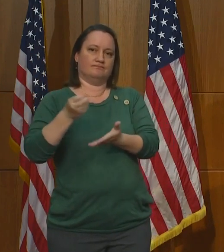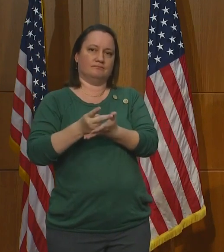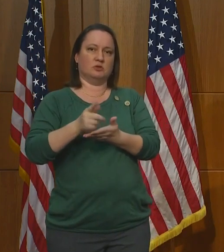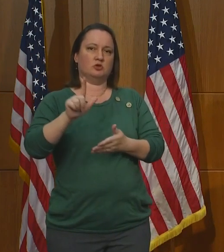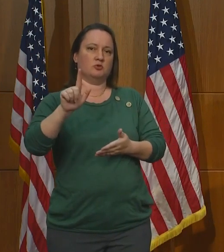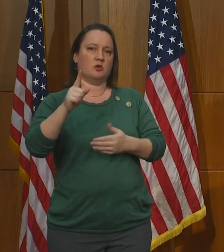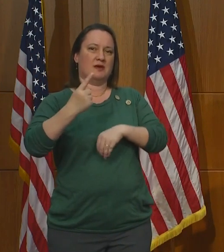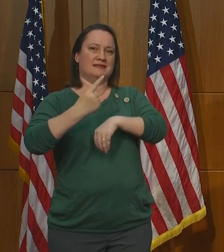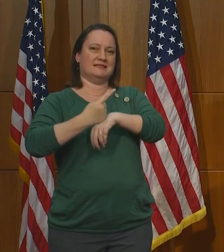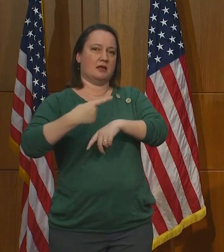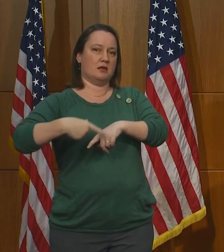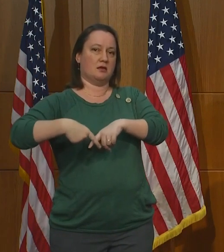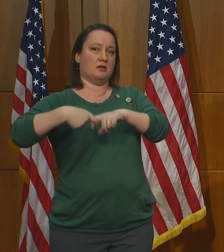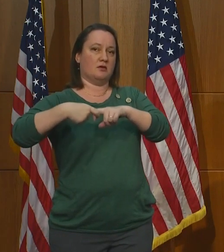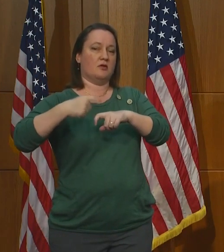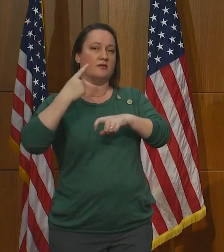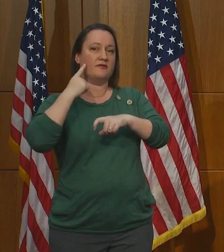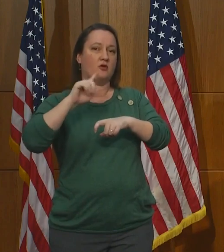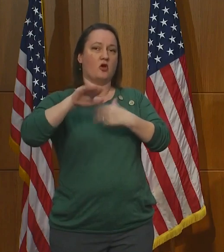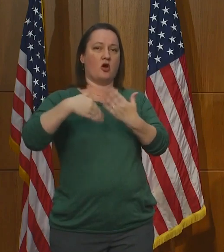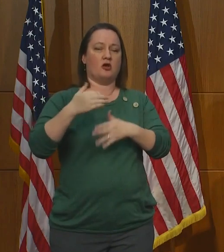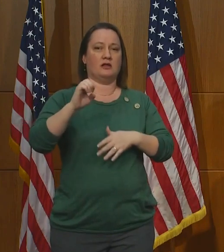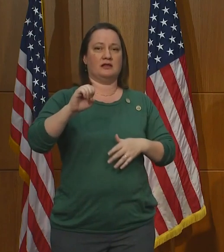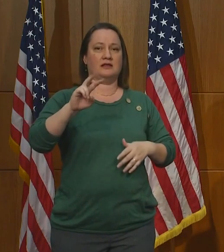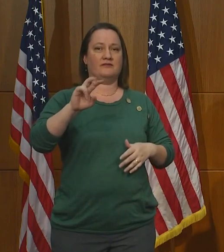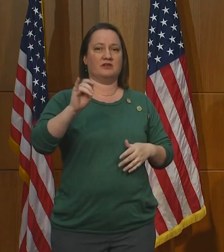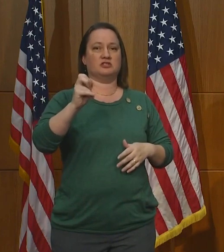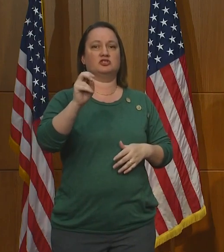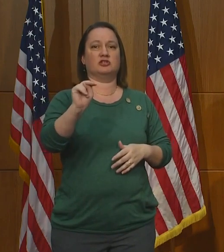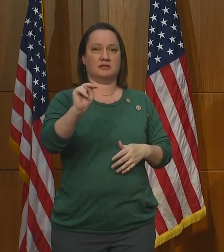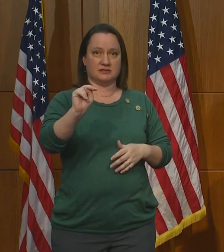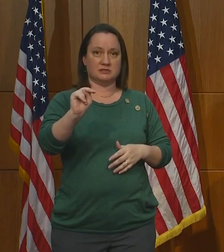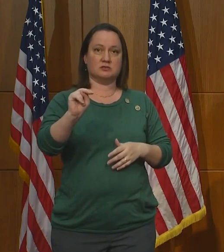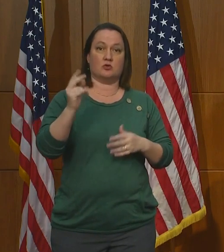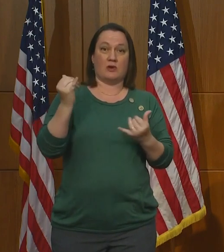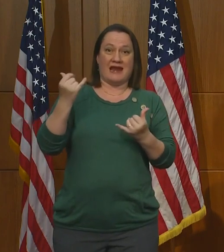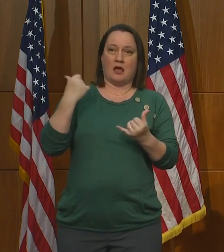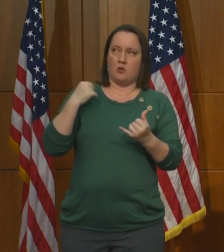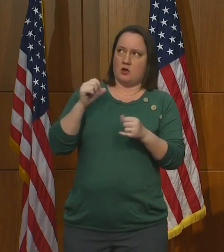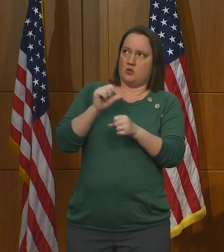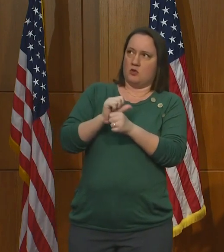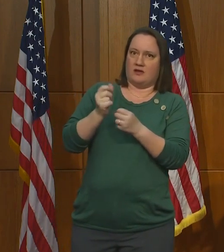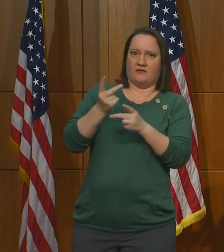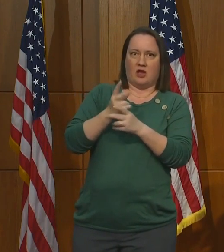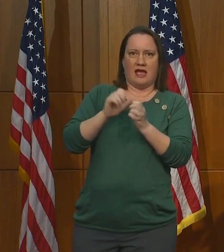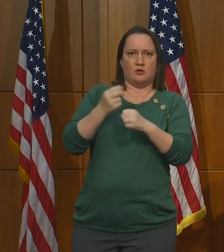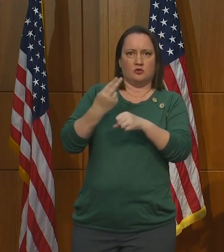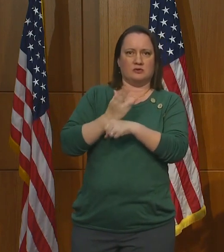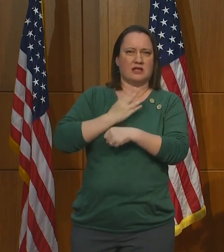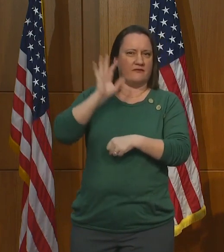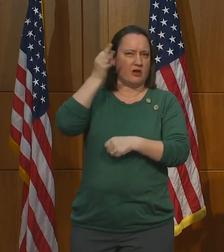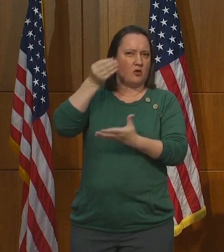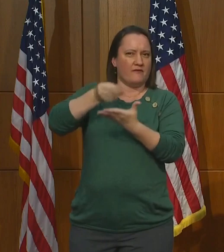TWENTY ONE DAY MORATORIUM ON EVICTIONS WHILE WE WORK TO